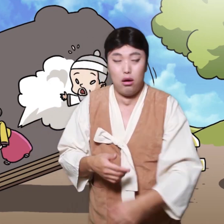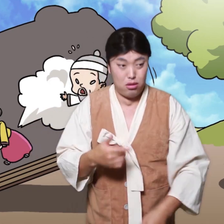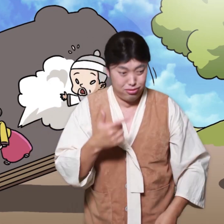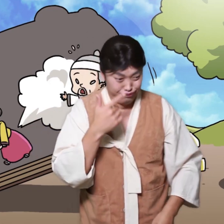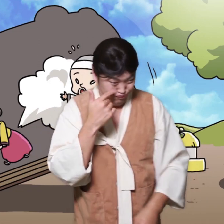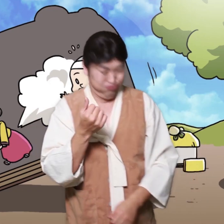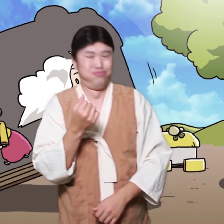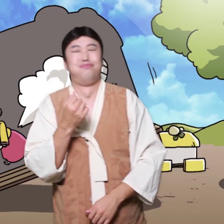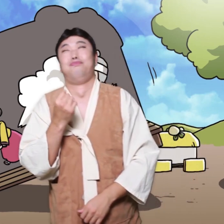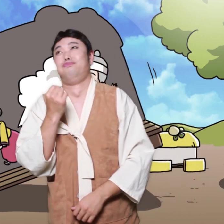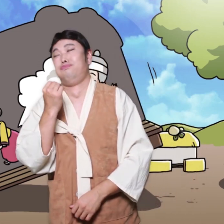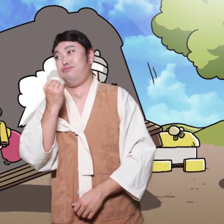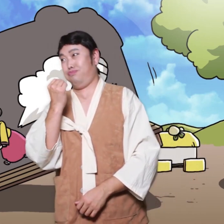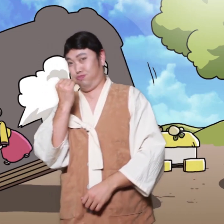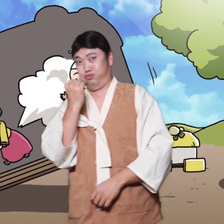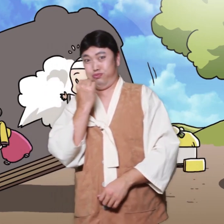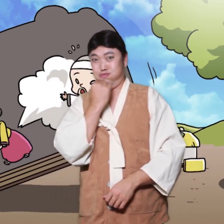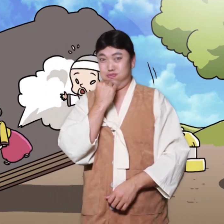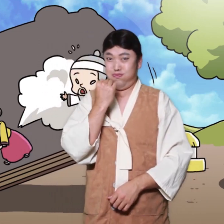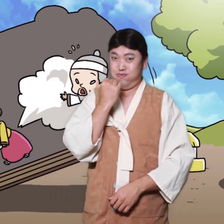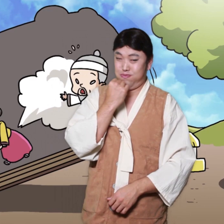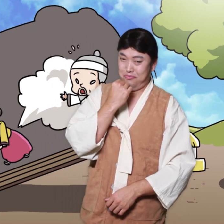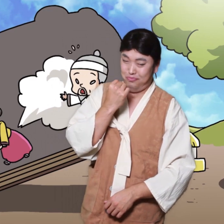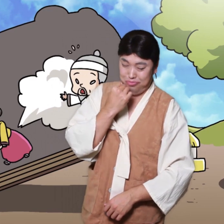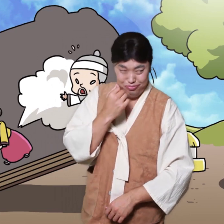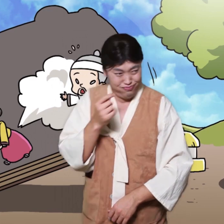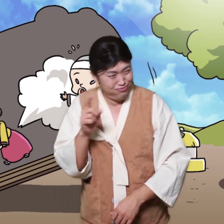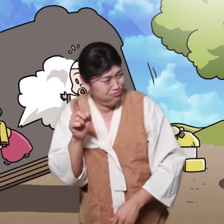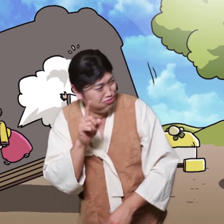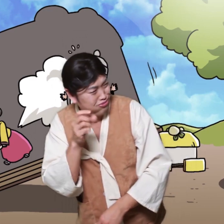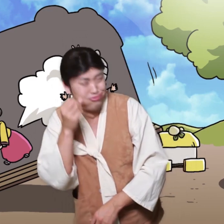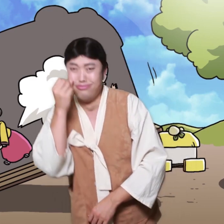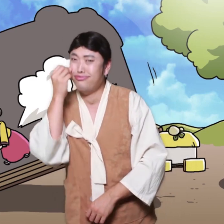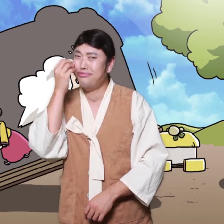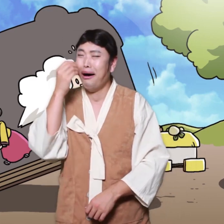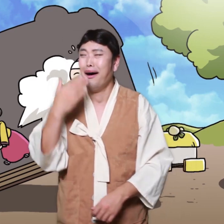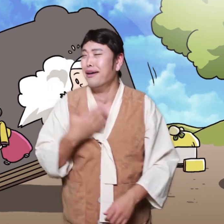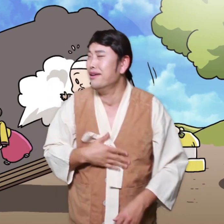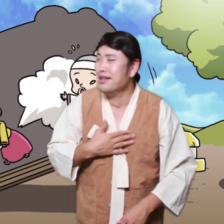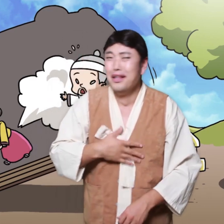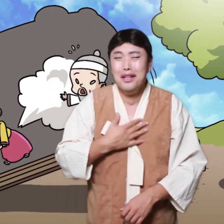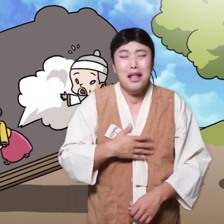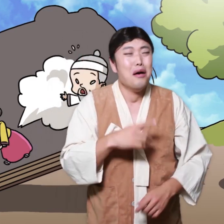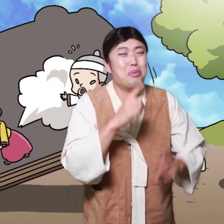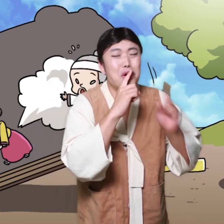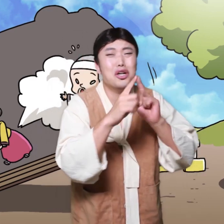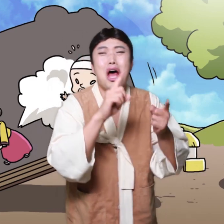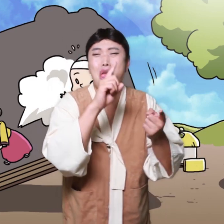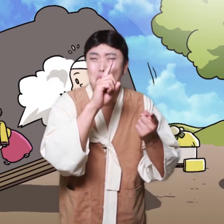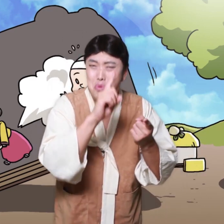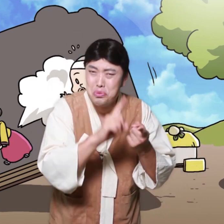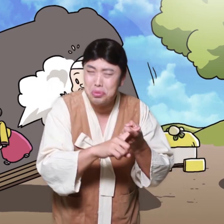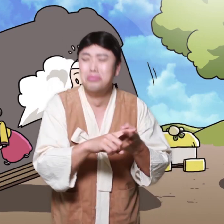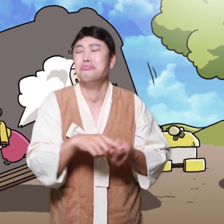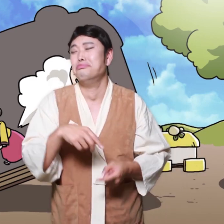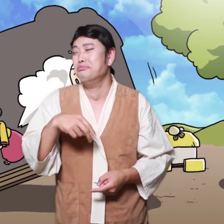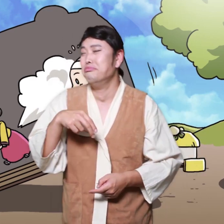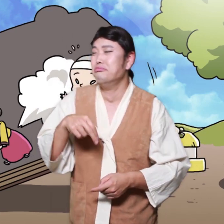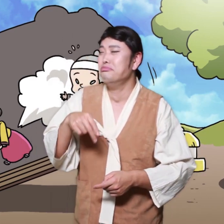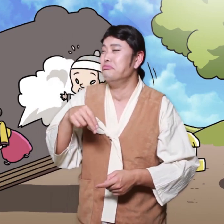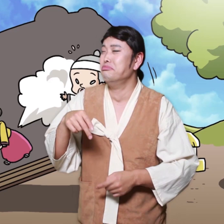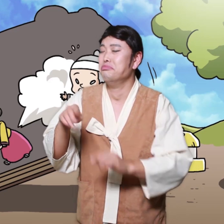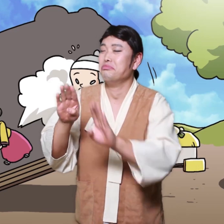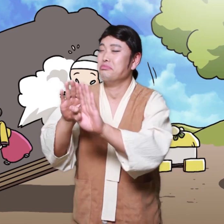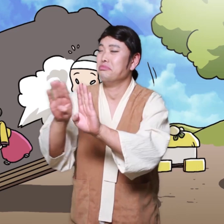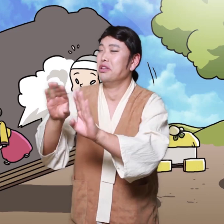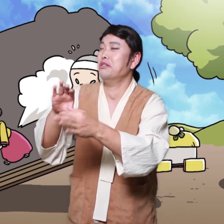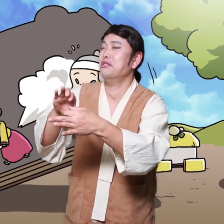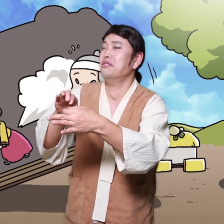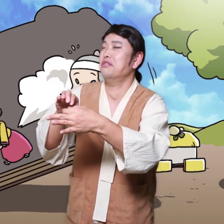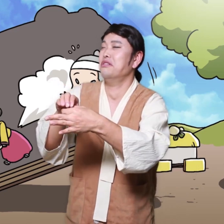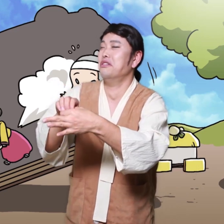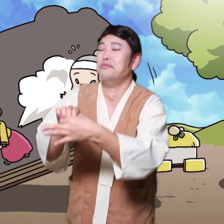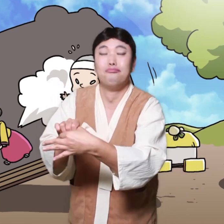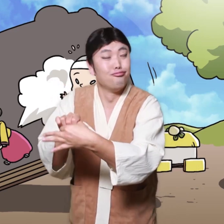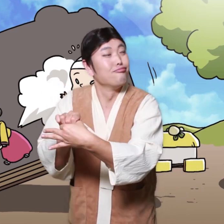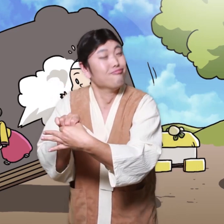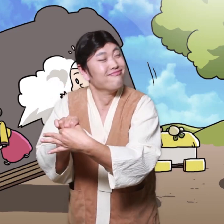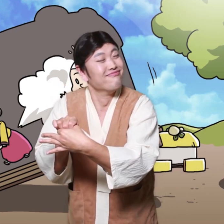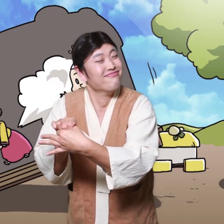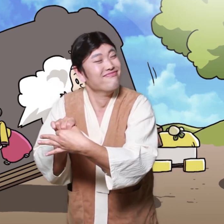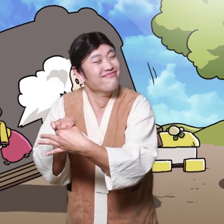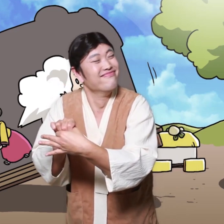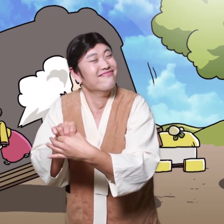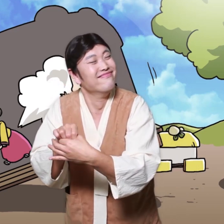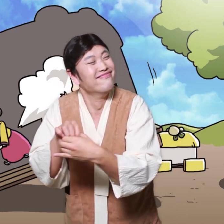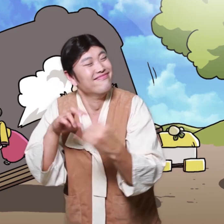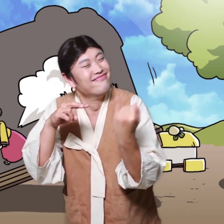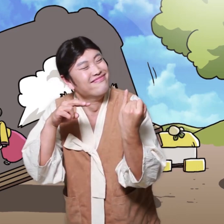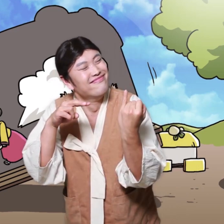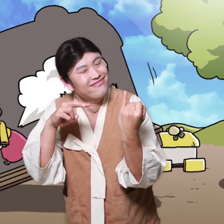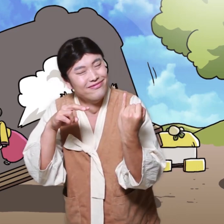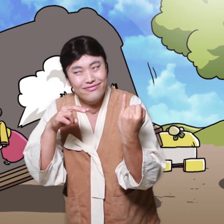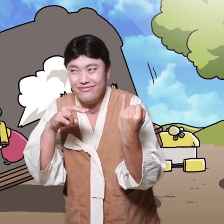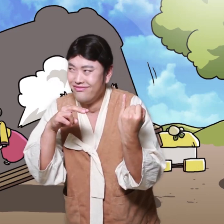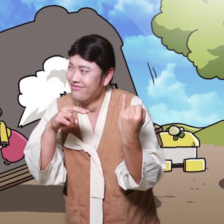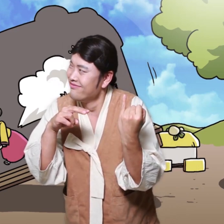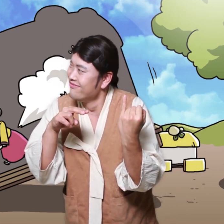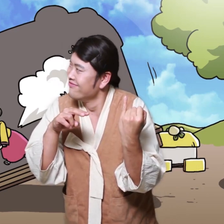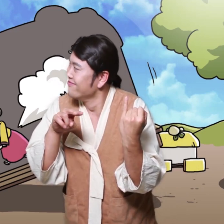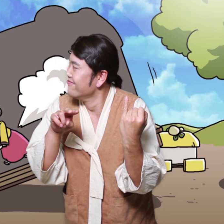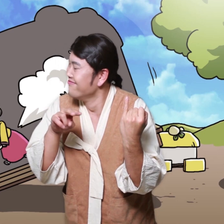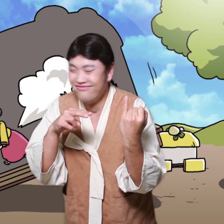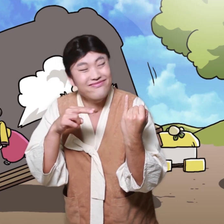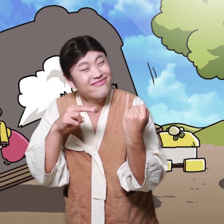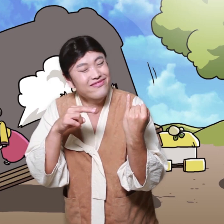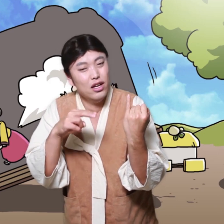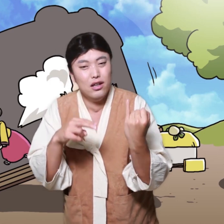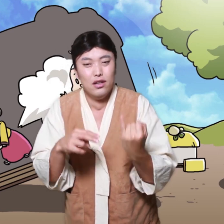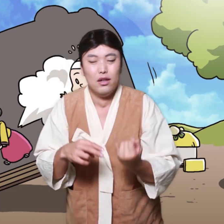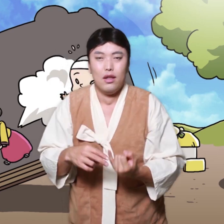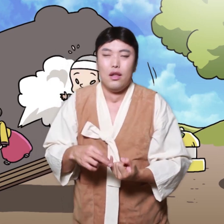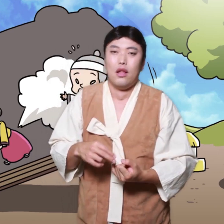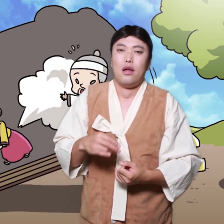The daughter-in-law grabbed her belly with a red face.